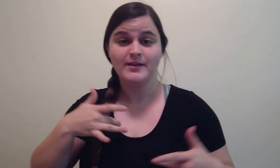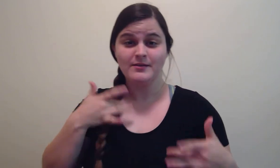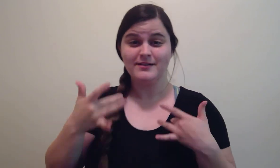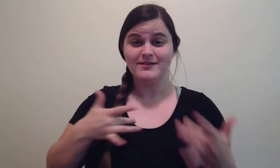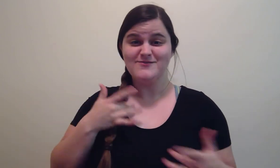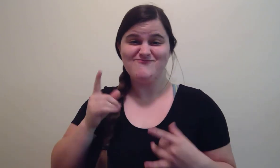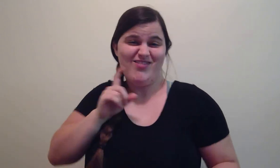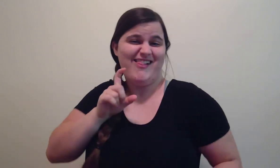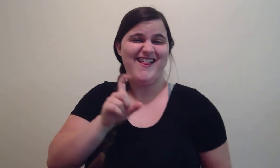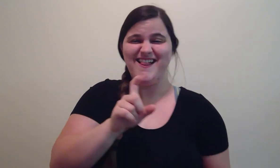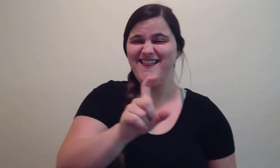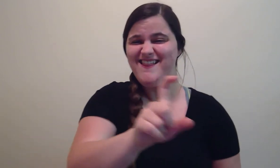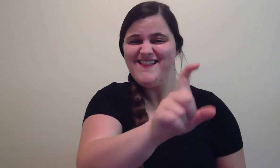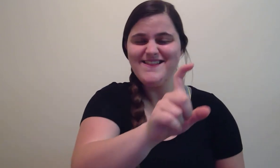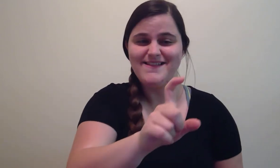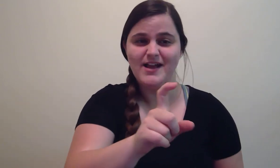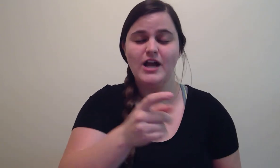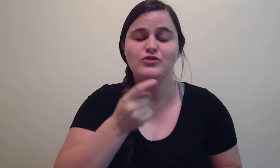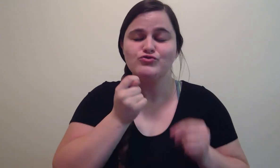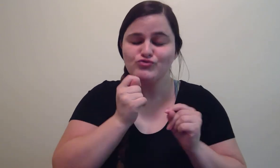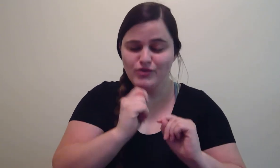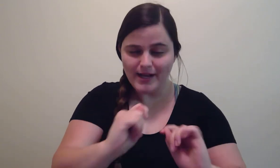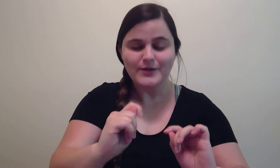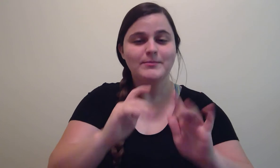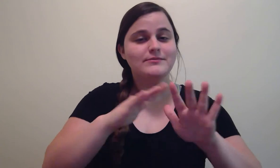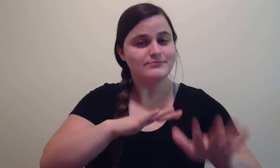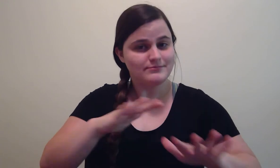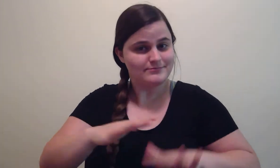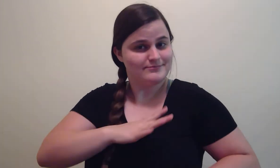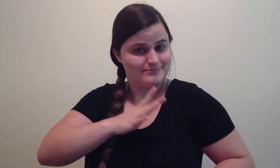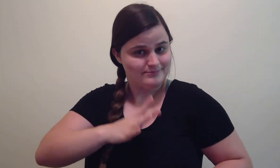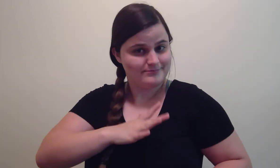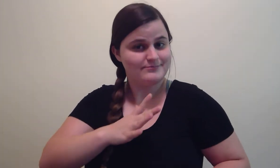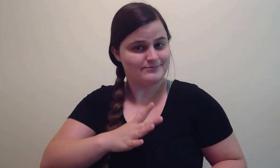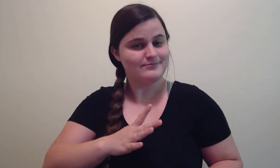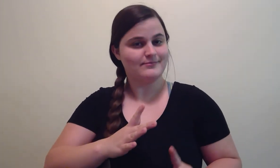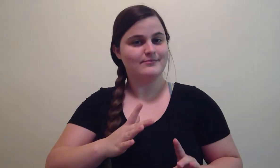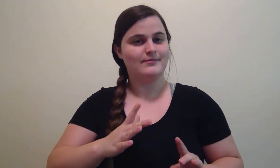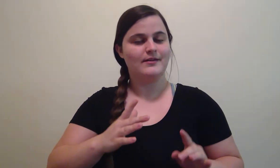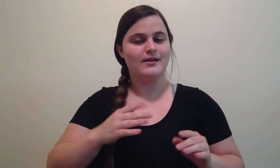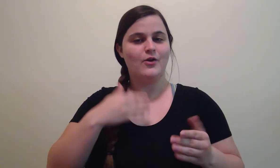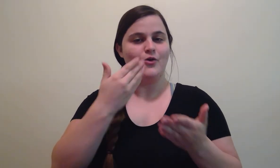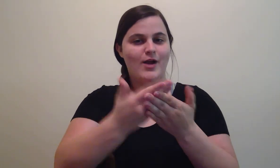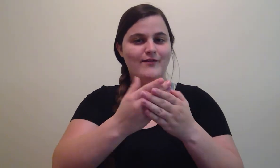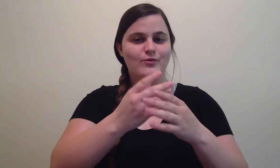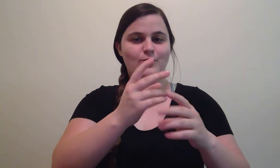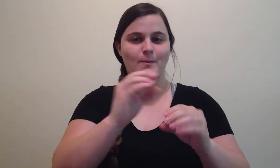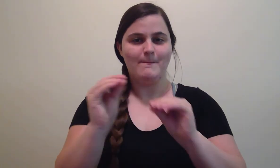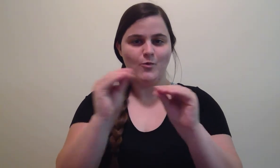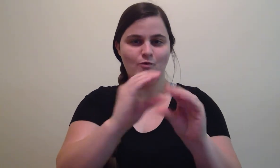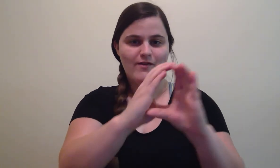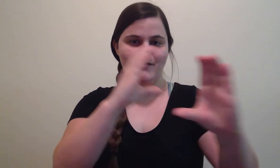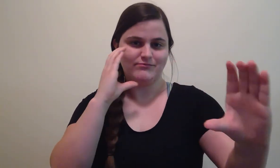I was too excited not to charge across the street, but I did try very hard to be civilized once I got to the moving van.